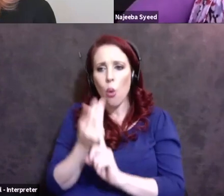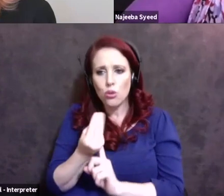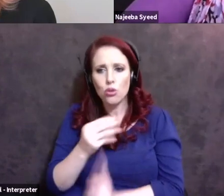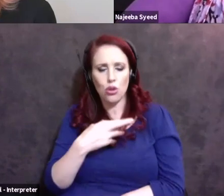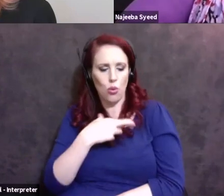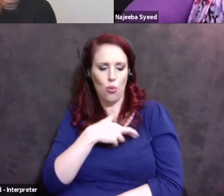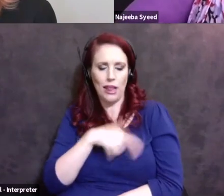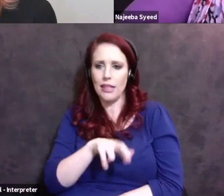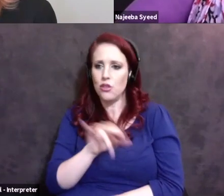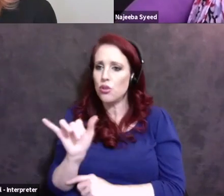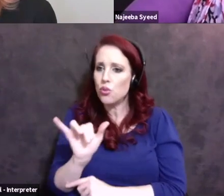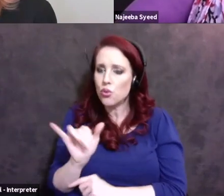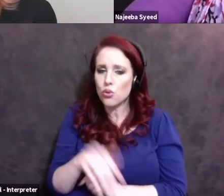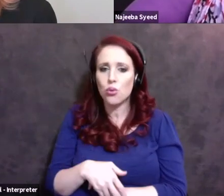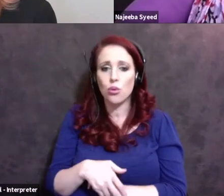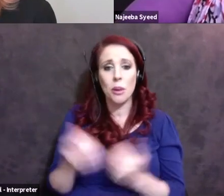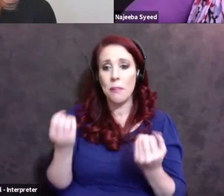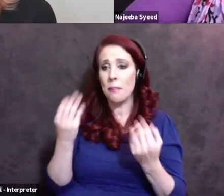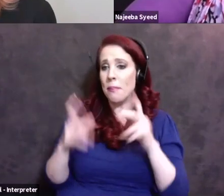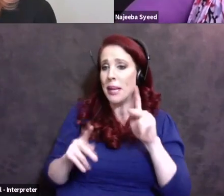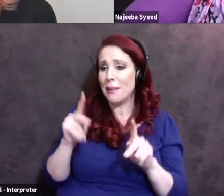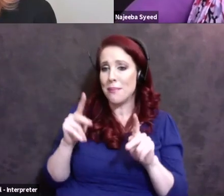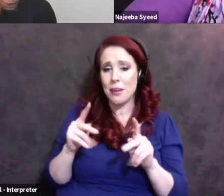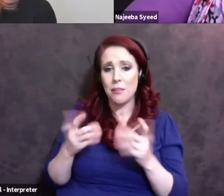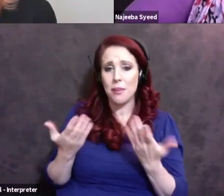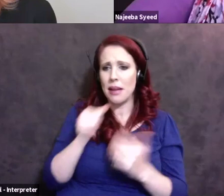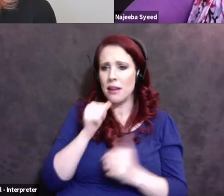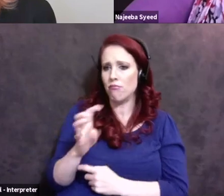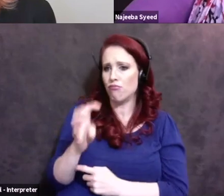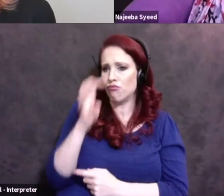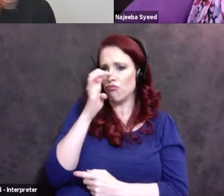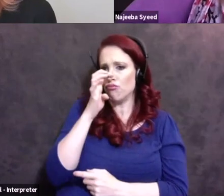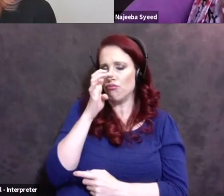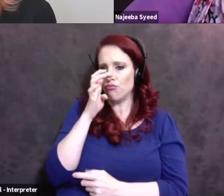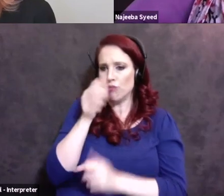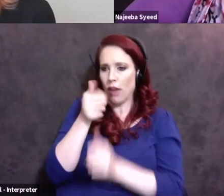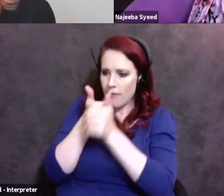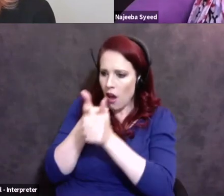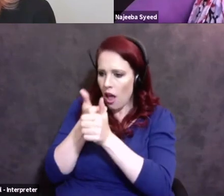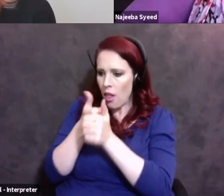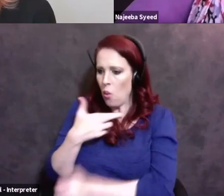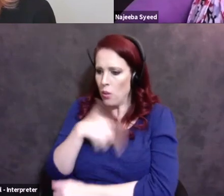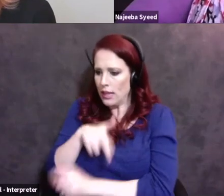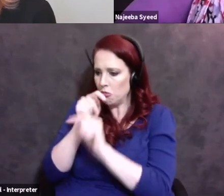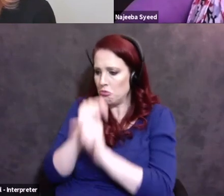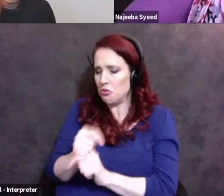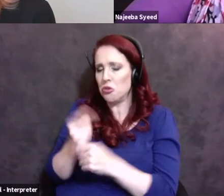For many people, they may not be strict observants of the religious tradition.